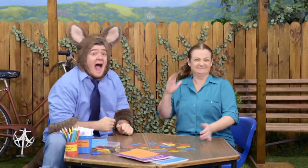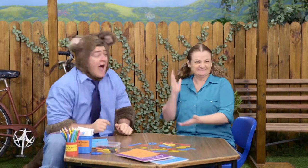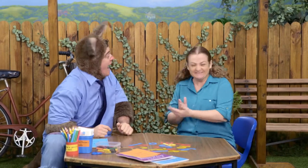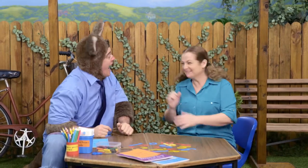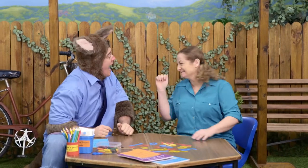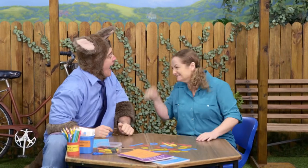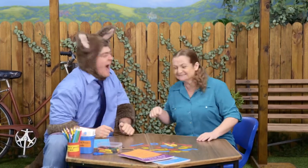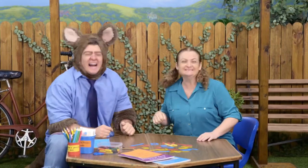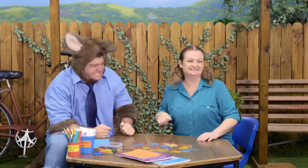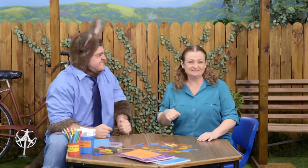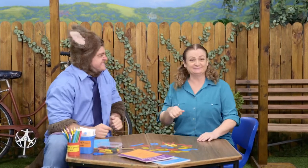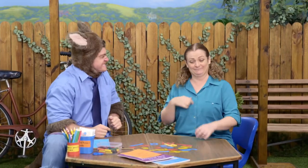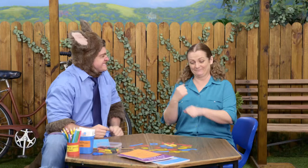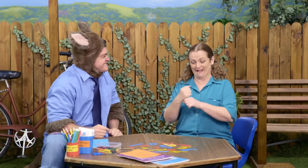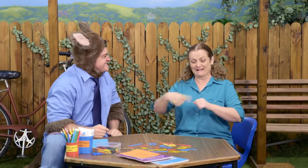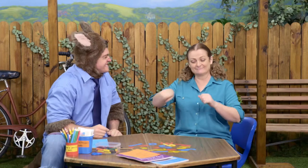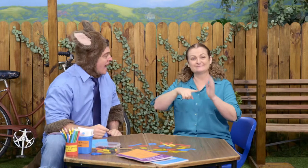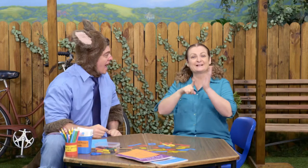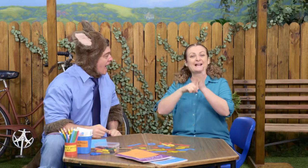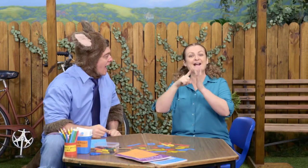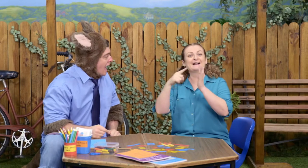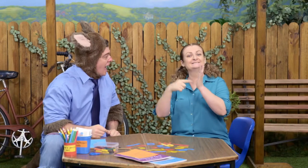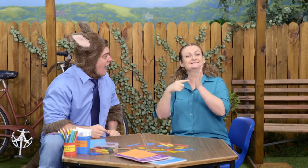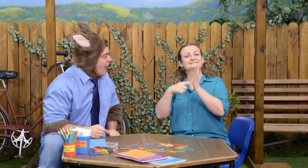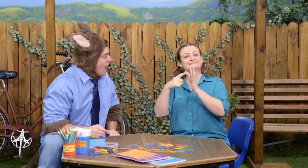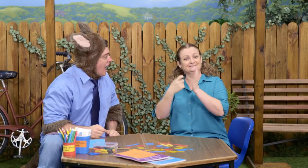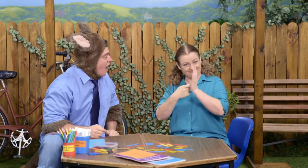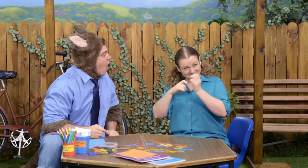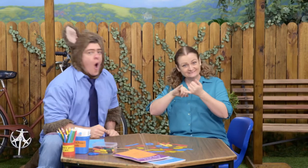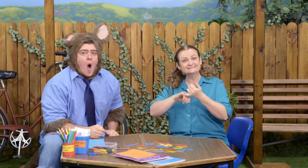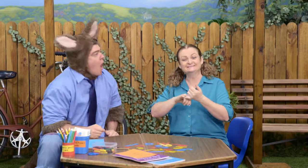That's right, Possum, they are. I've made these letters for us.